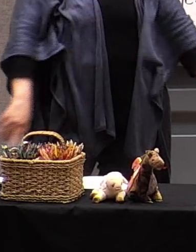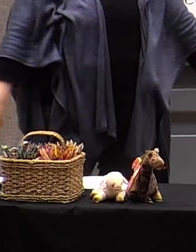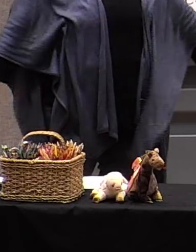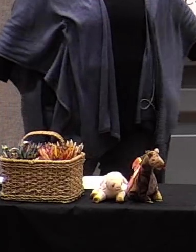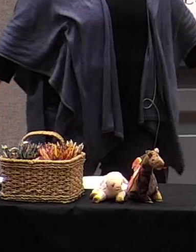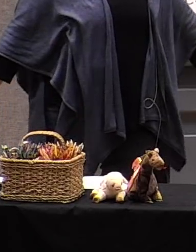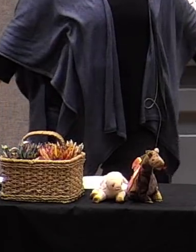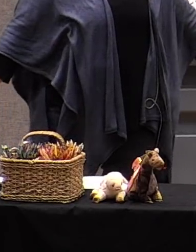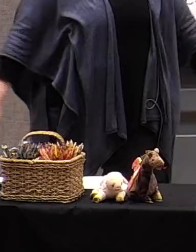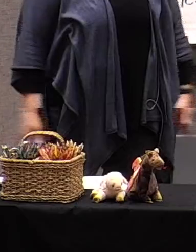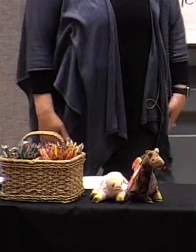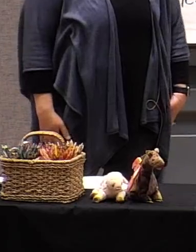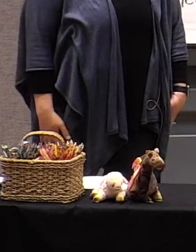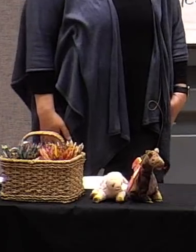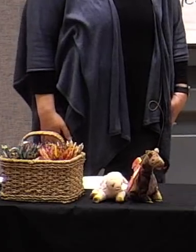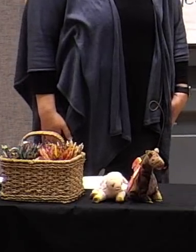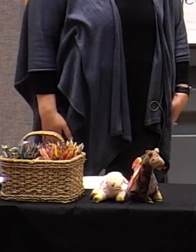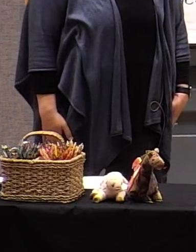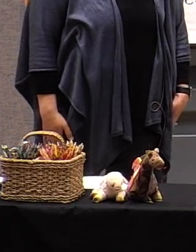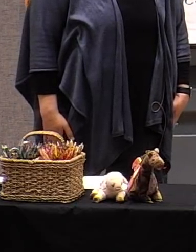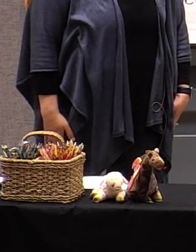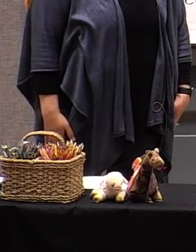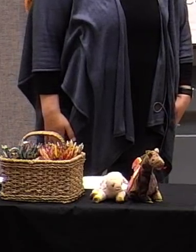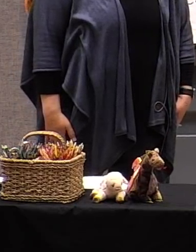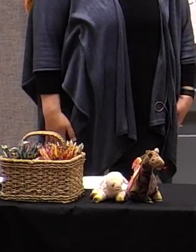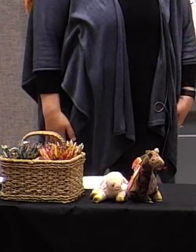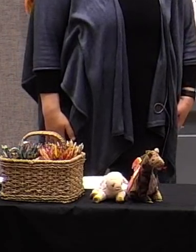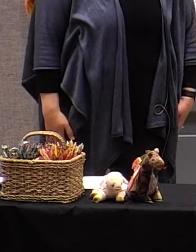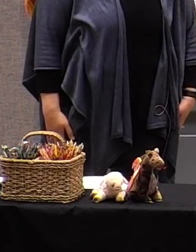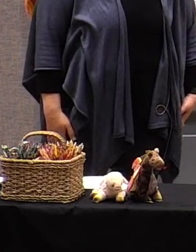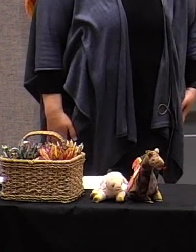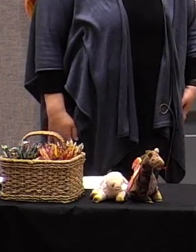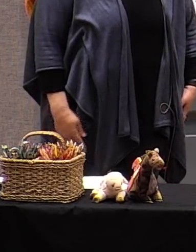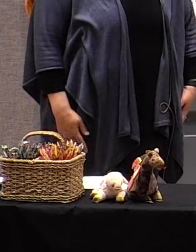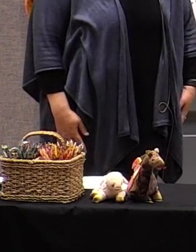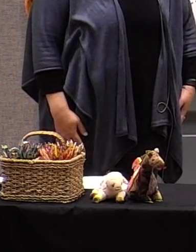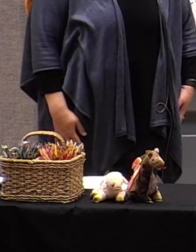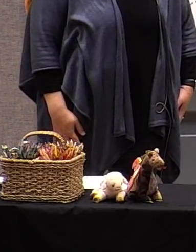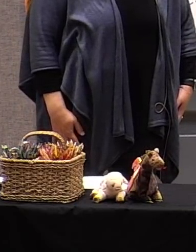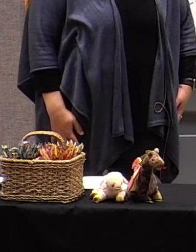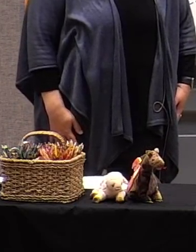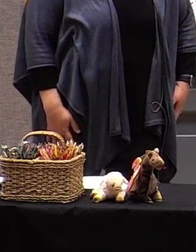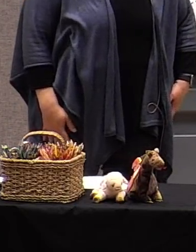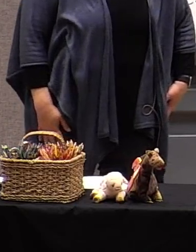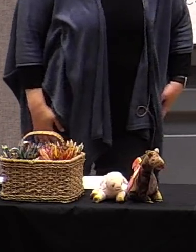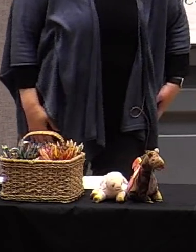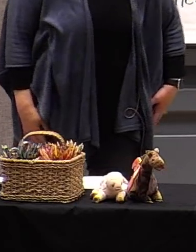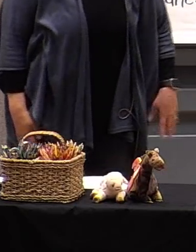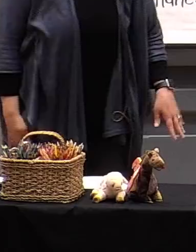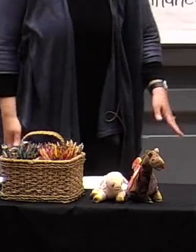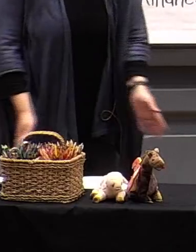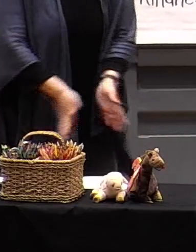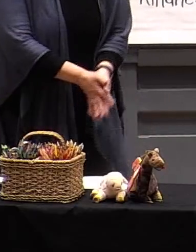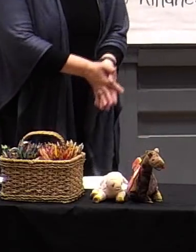That makes me feel a little bit better. Twuana, how are you feeling? I am feeling a little bit better. Nice. All right.